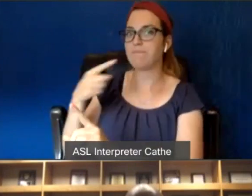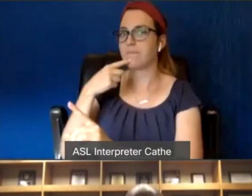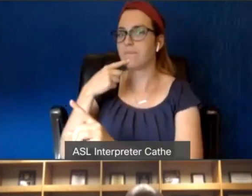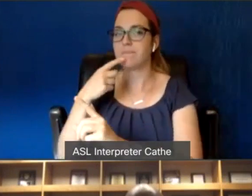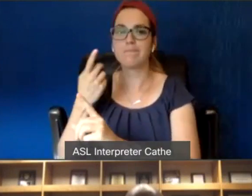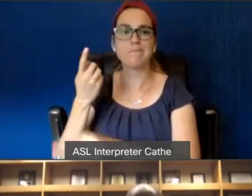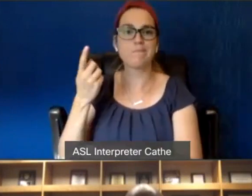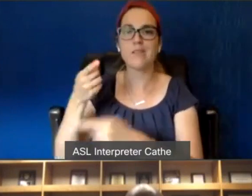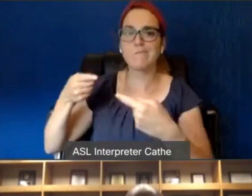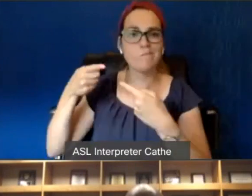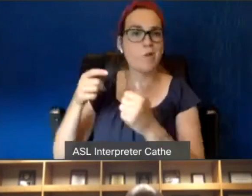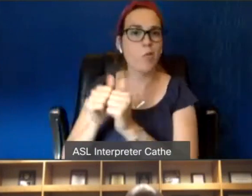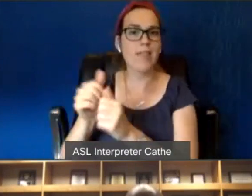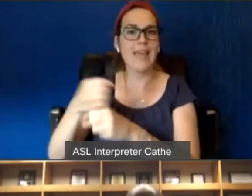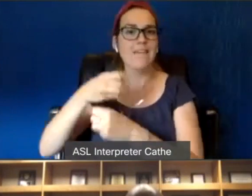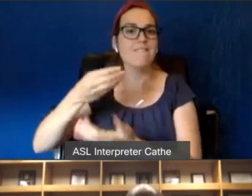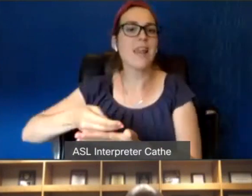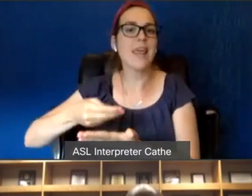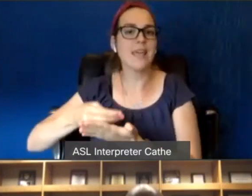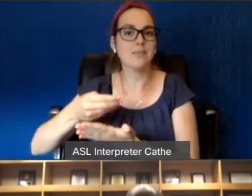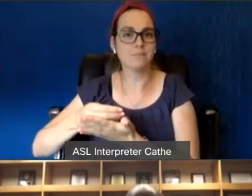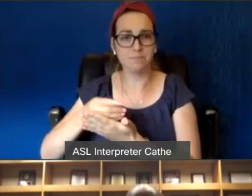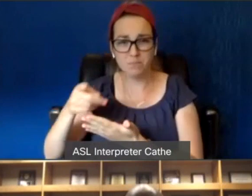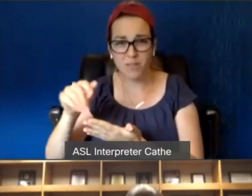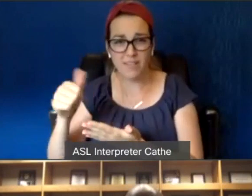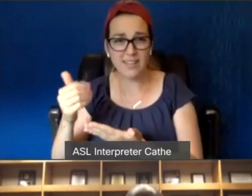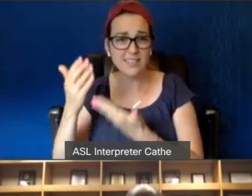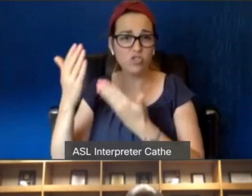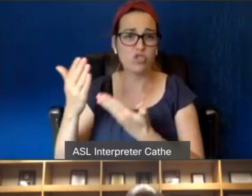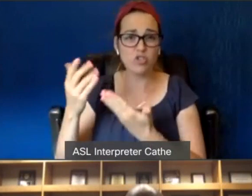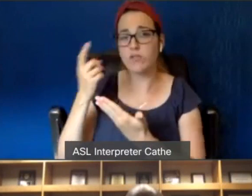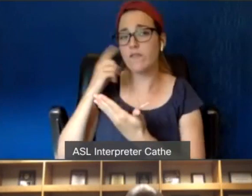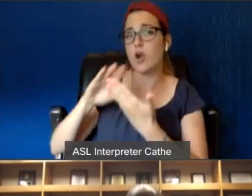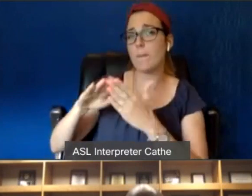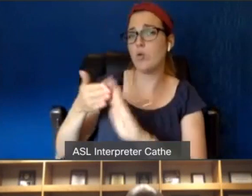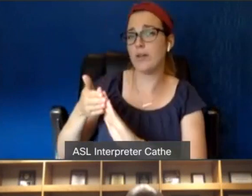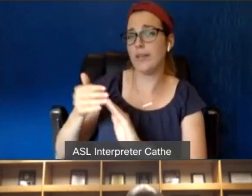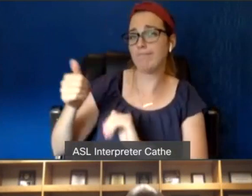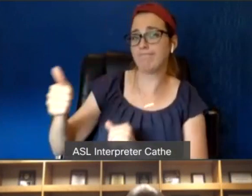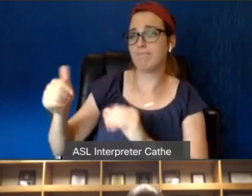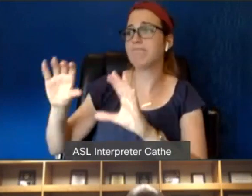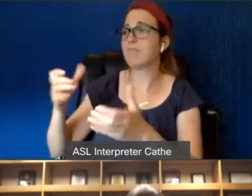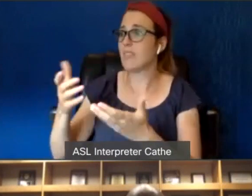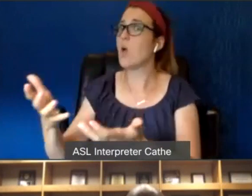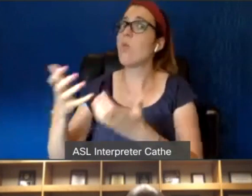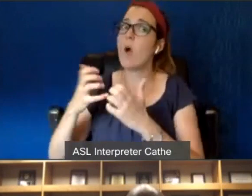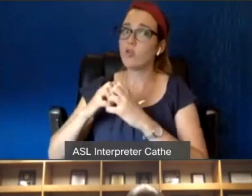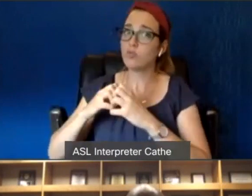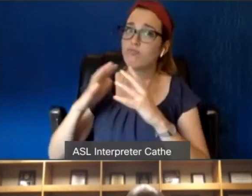Do you have any suggestions for a community that would like to have, or encourage or promote